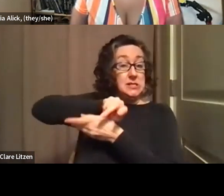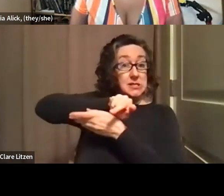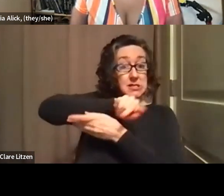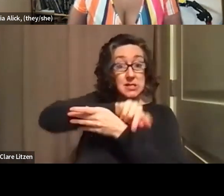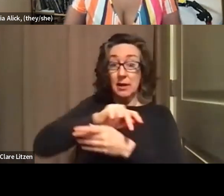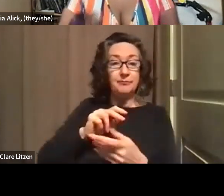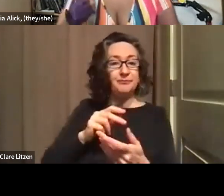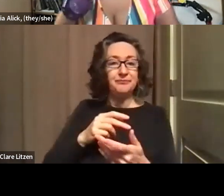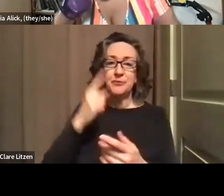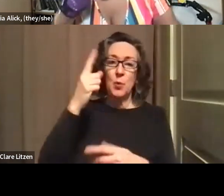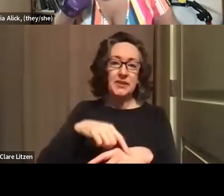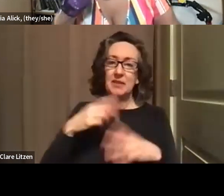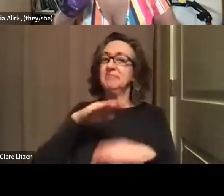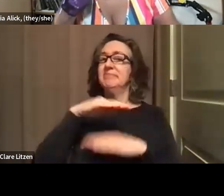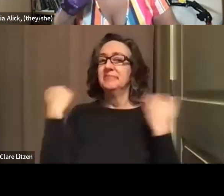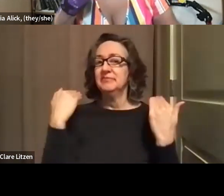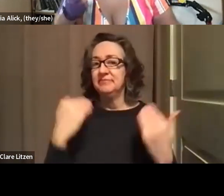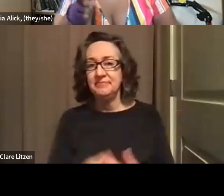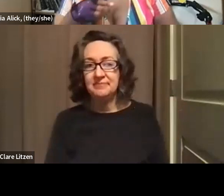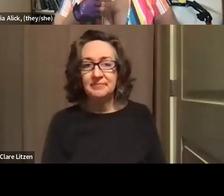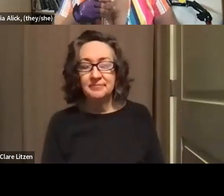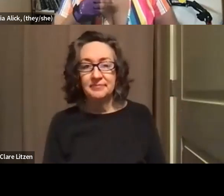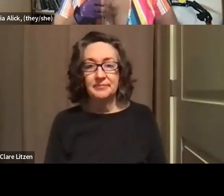And the other is cognitive.